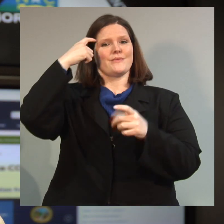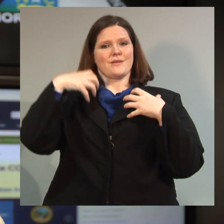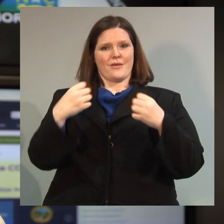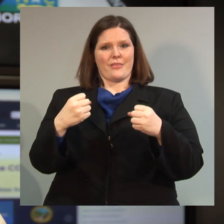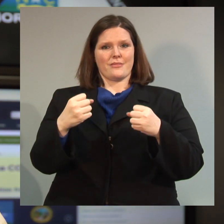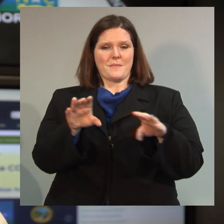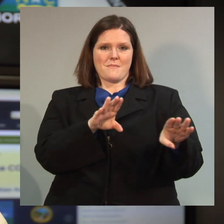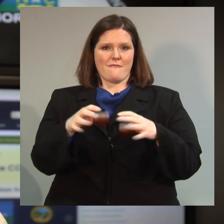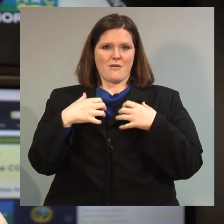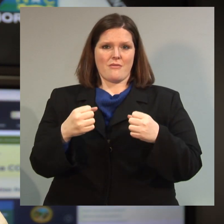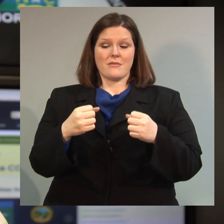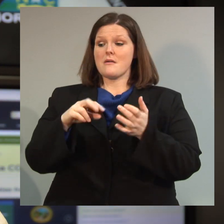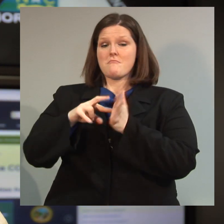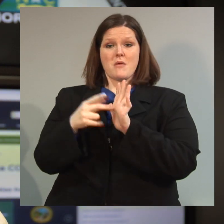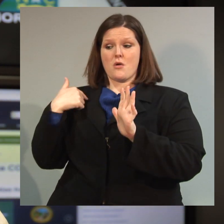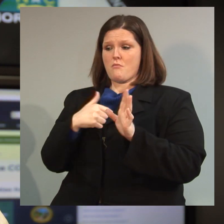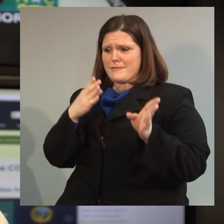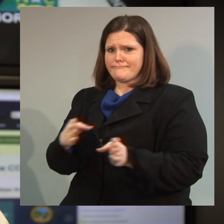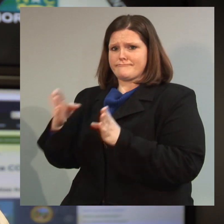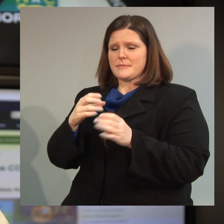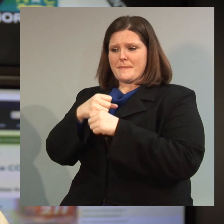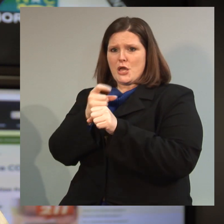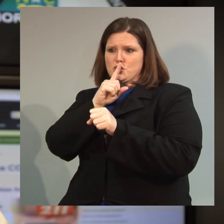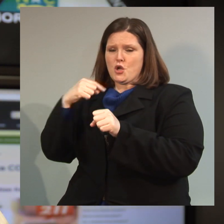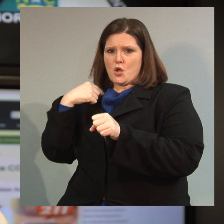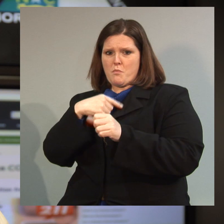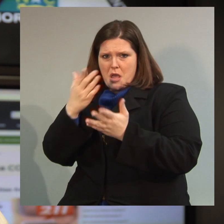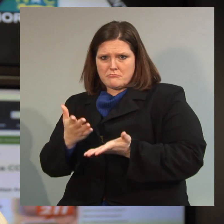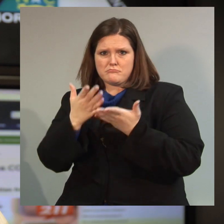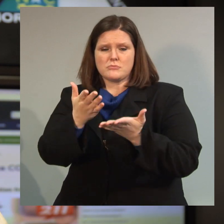That means acting now to ensure North Carolinians receive the behavioral health services or